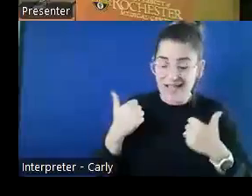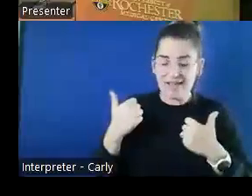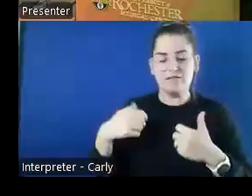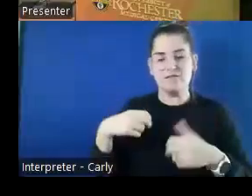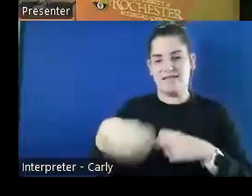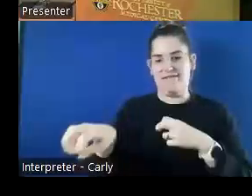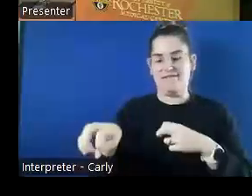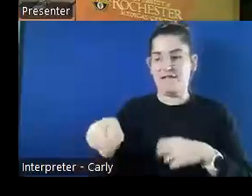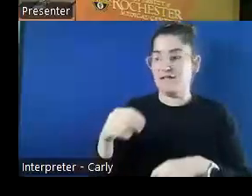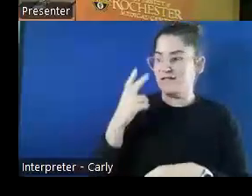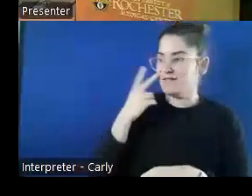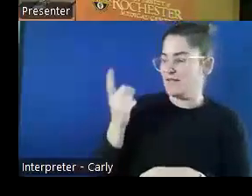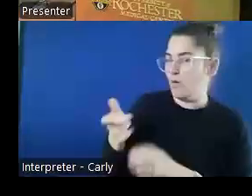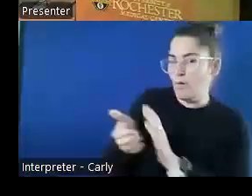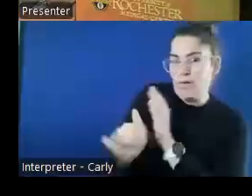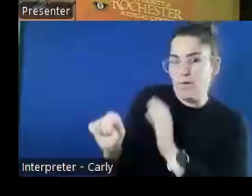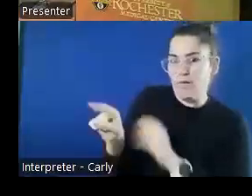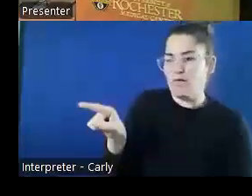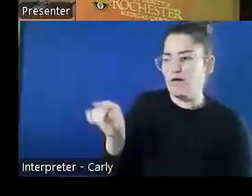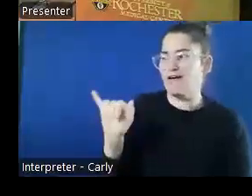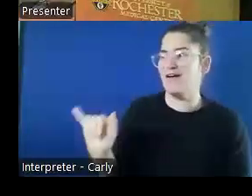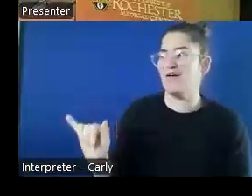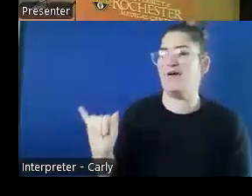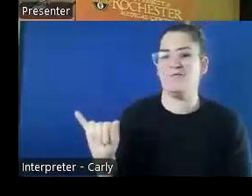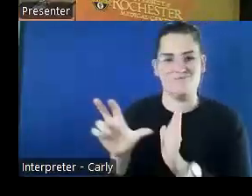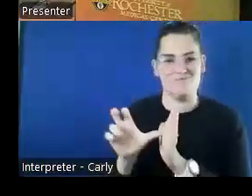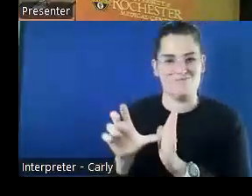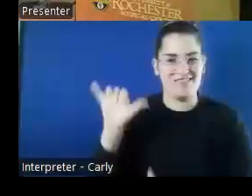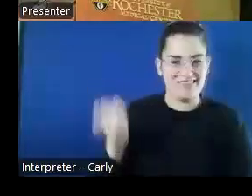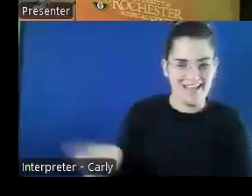at it and then be like oh this is what I should try and do next time so I think that was really